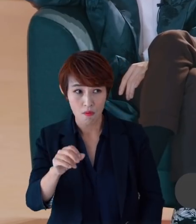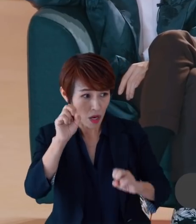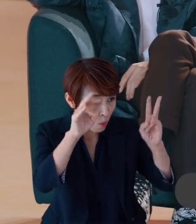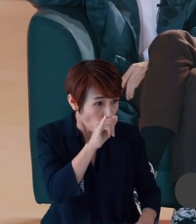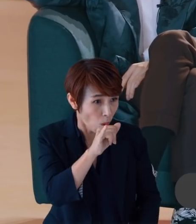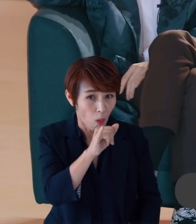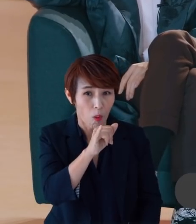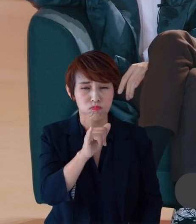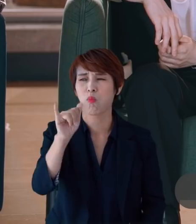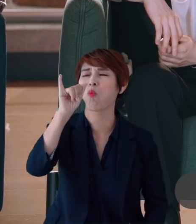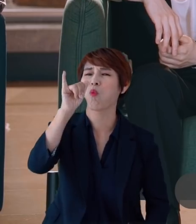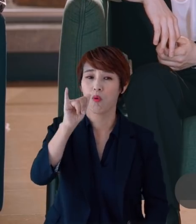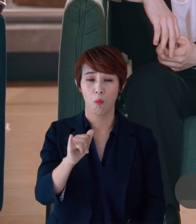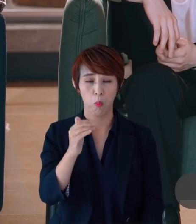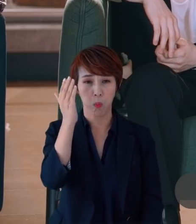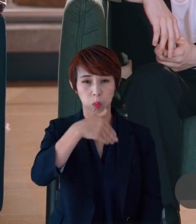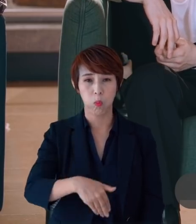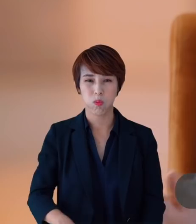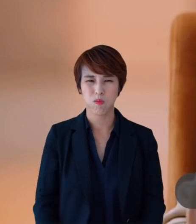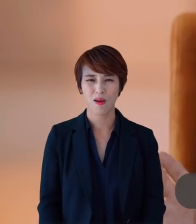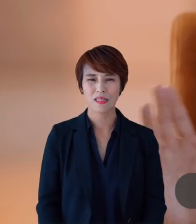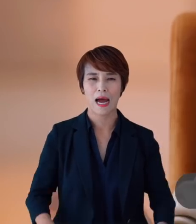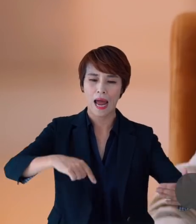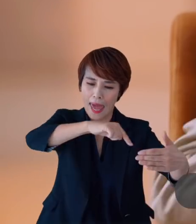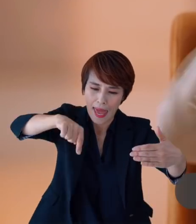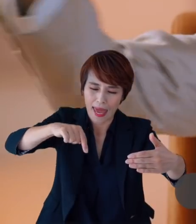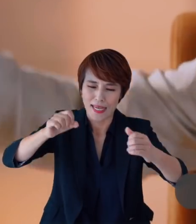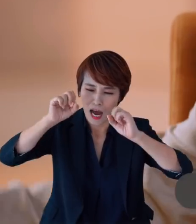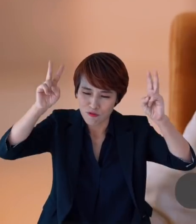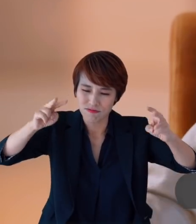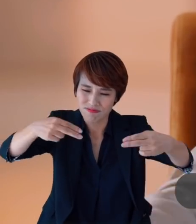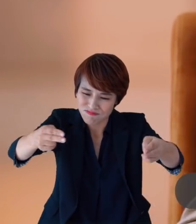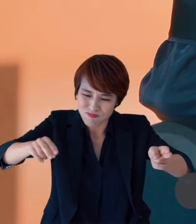Jin: Deer? There are deer in Seoul Forest. Really? Like wild deer? Not wild. They’re just in this big ranch area.